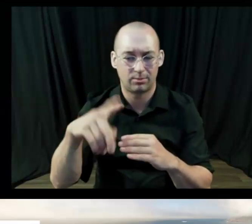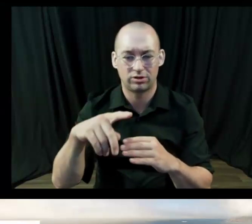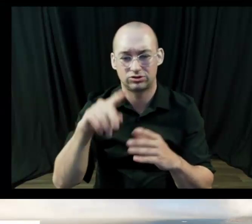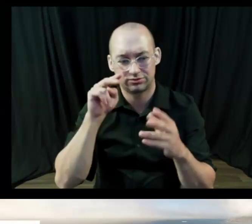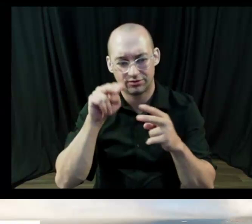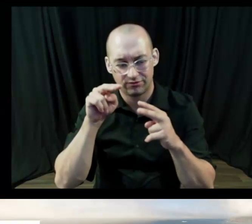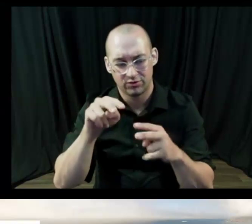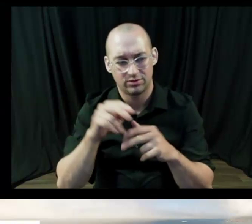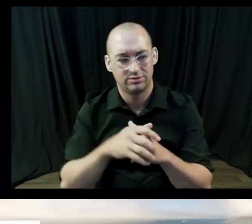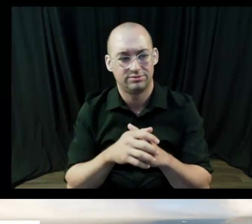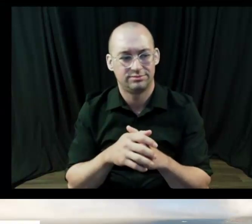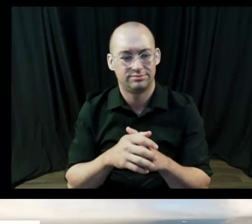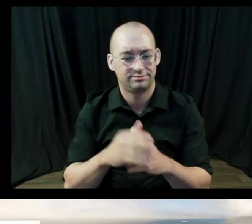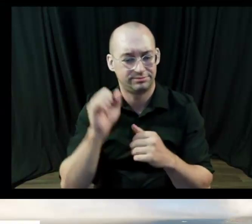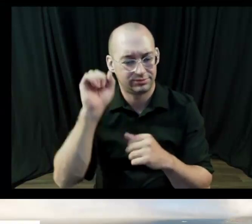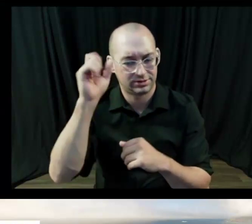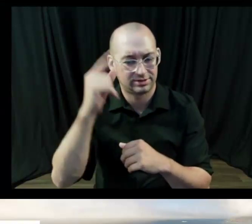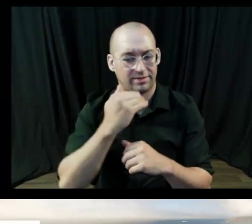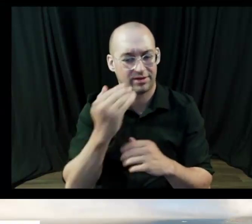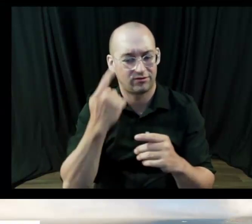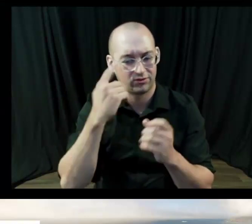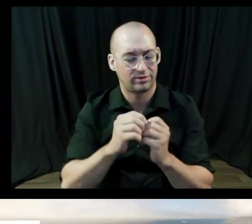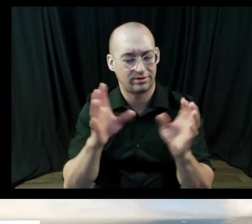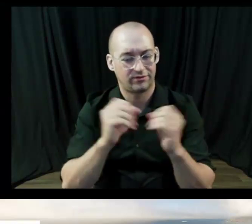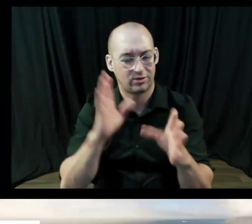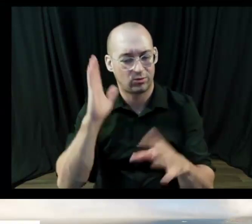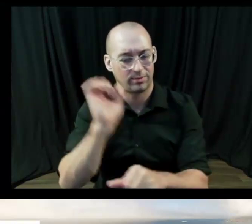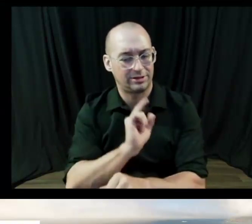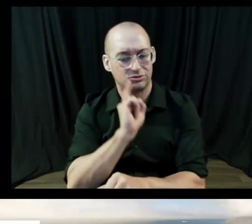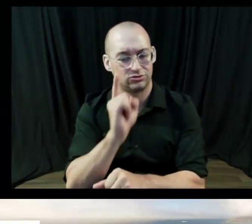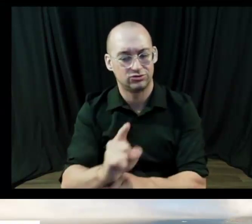Okay, got it. Thank you very much for clarifying, and we'll make sure to relay that information to